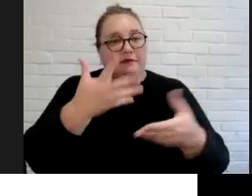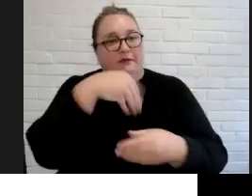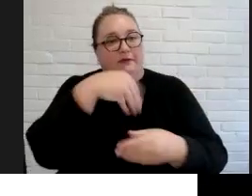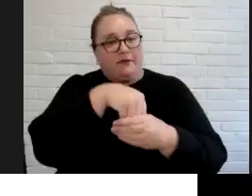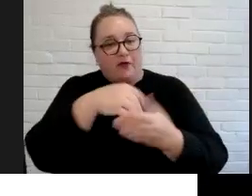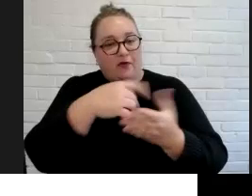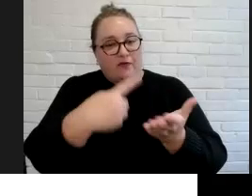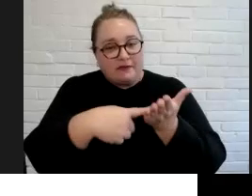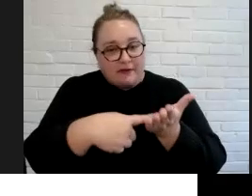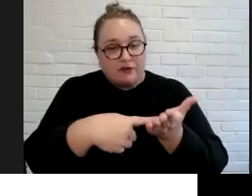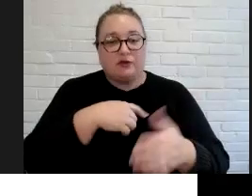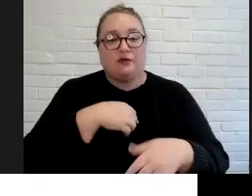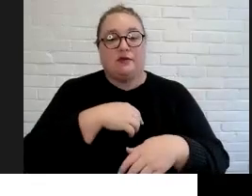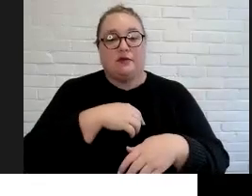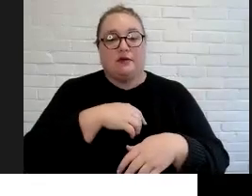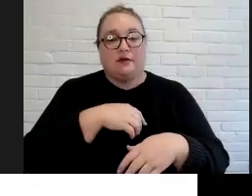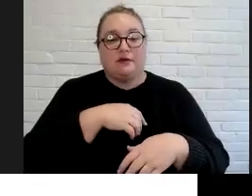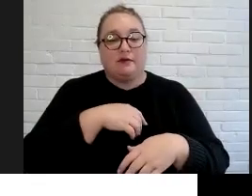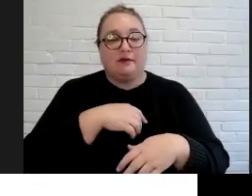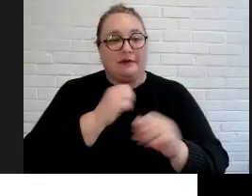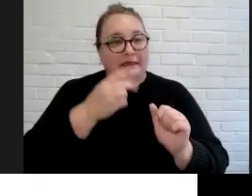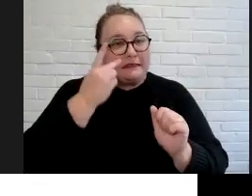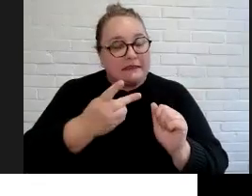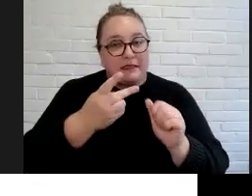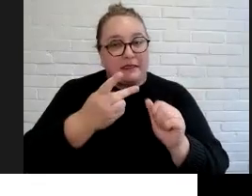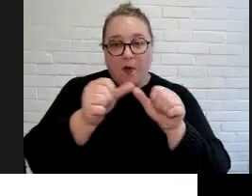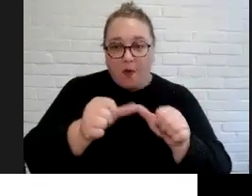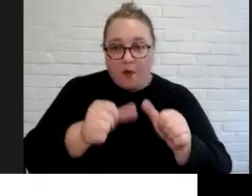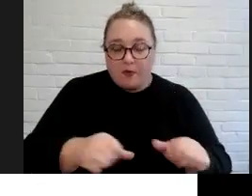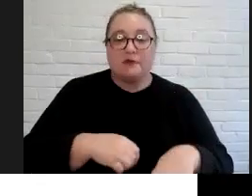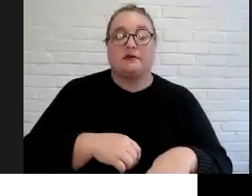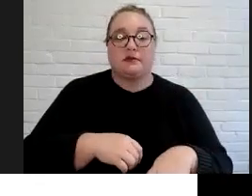and they can see you posting maybe every few,